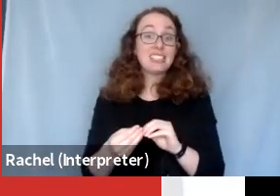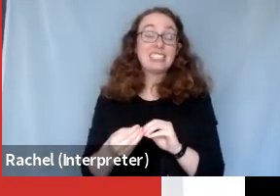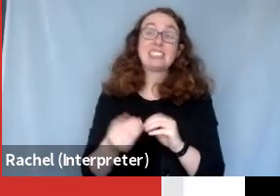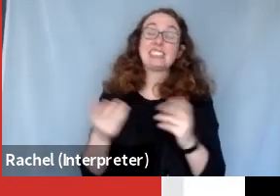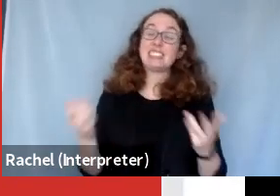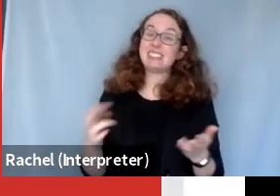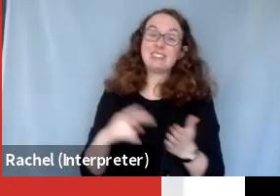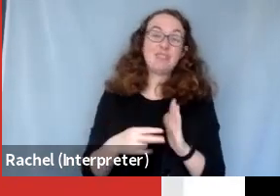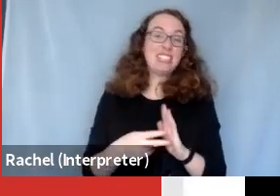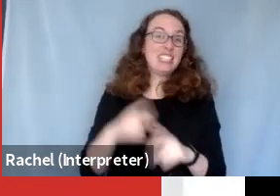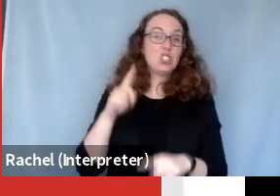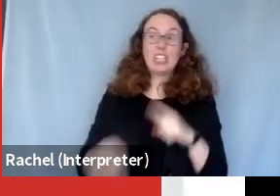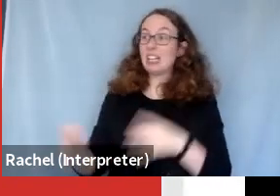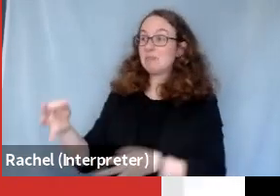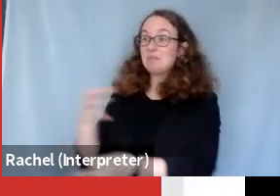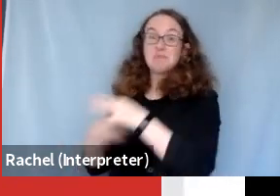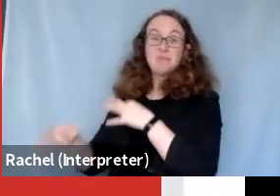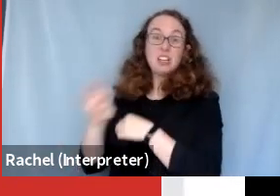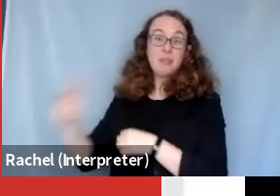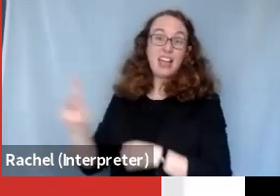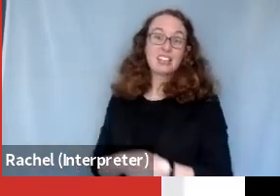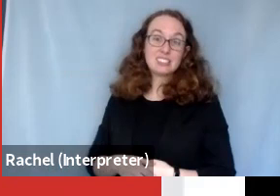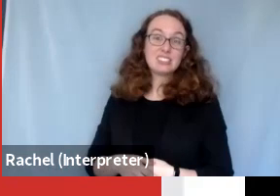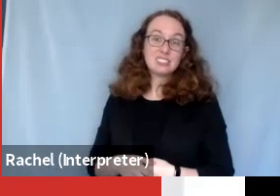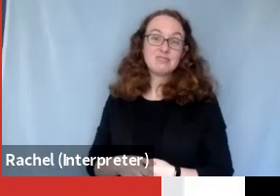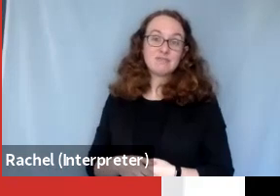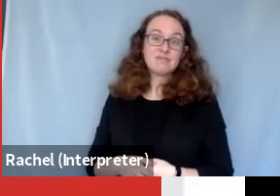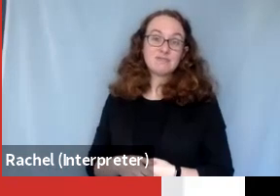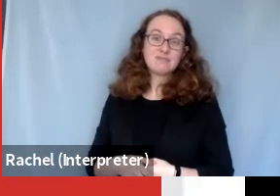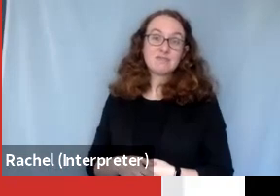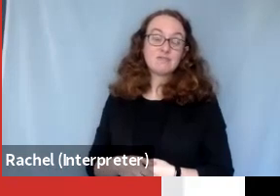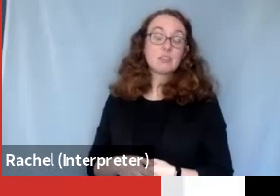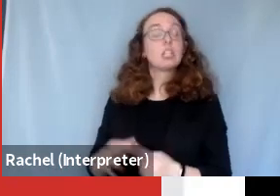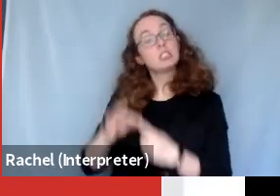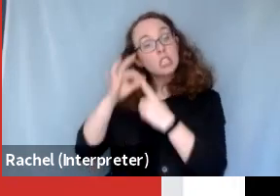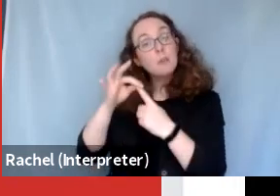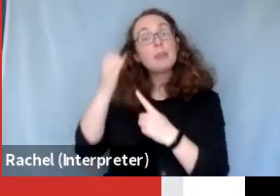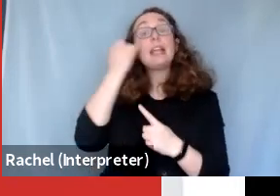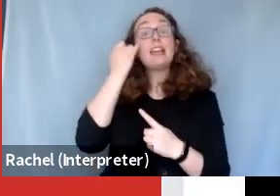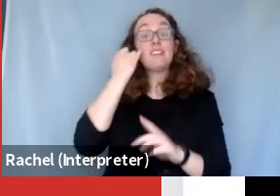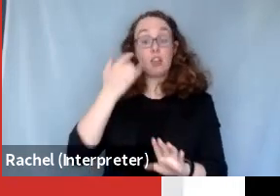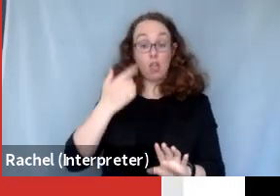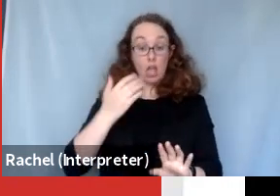unexchangeable at that point. Minus one of our mistakes, if we give you the wrong code obviously regardless if you open it or